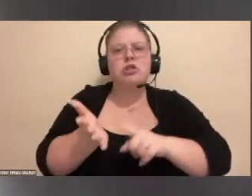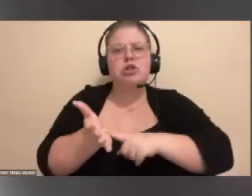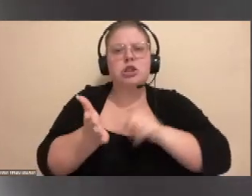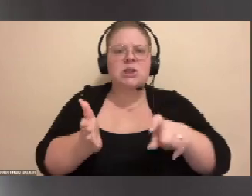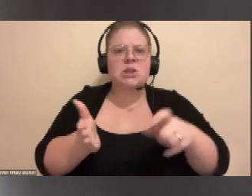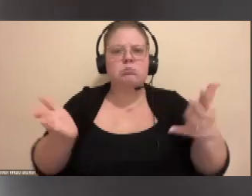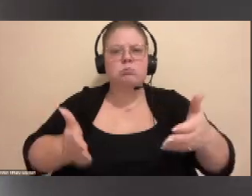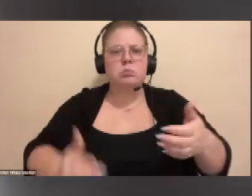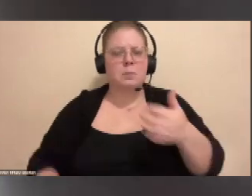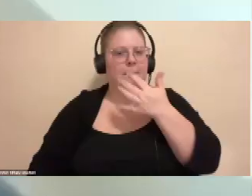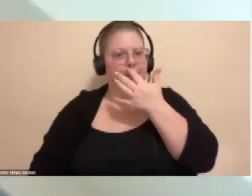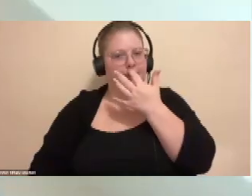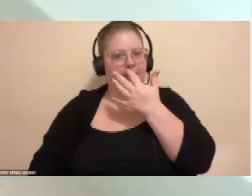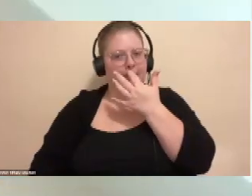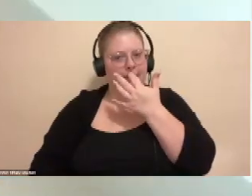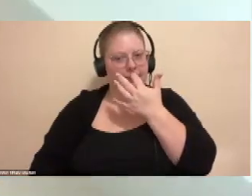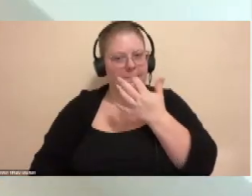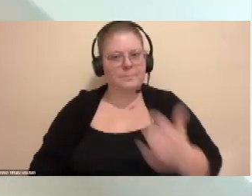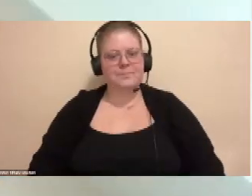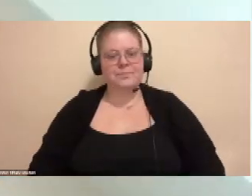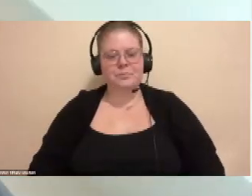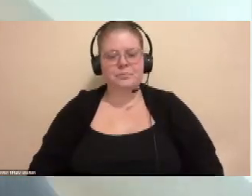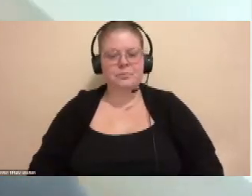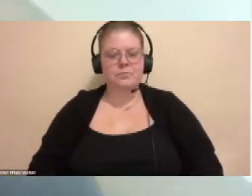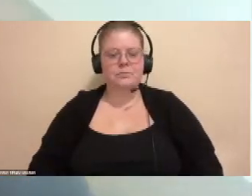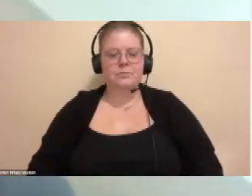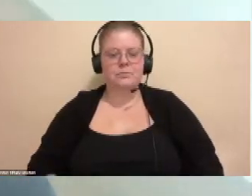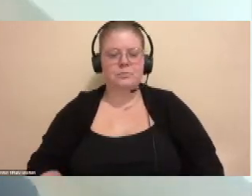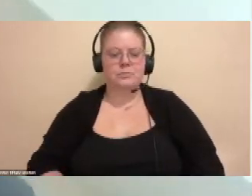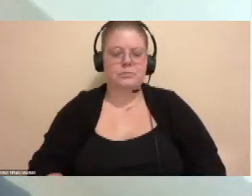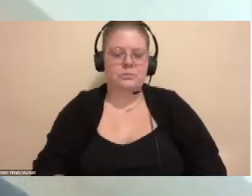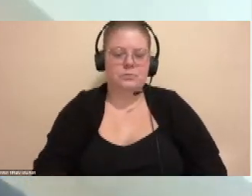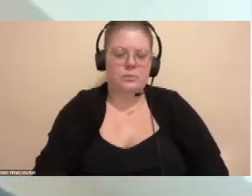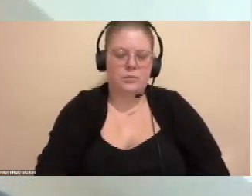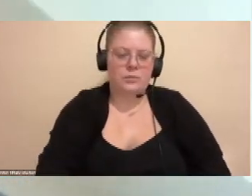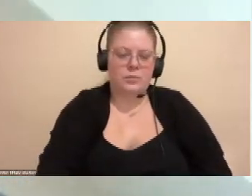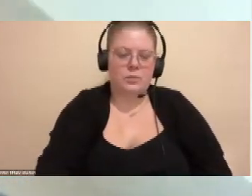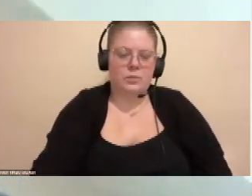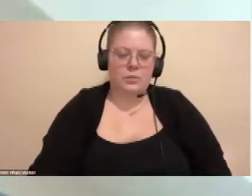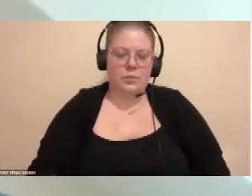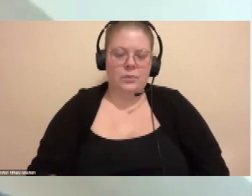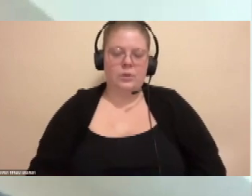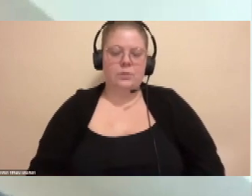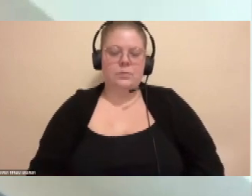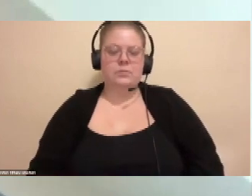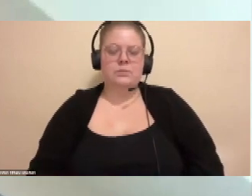Well, I think there's a real challenge in getting